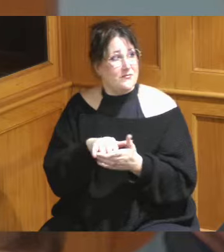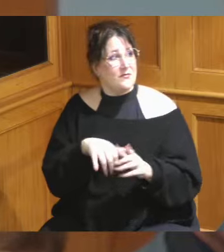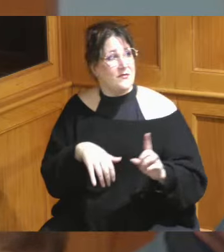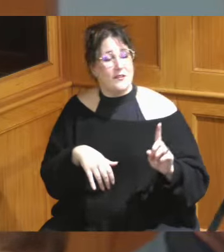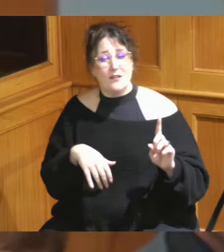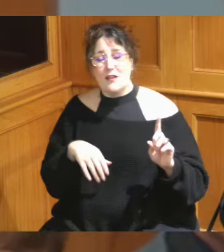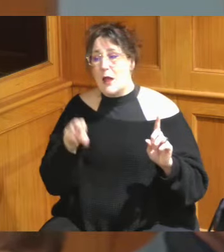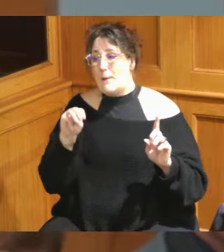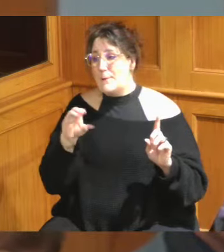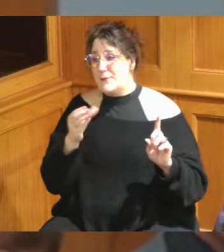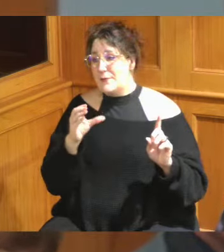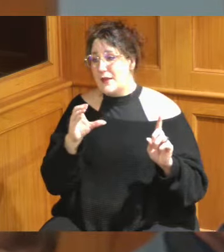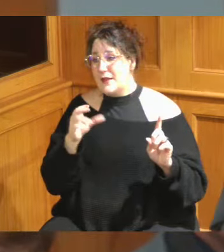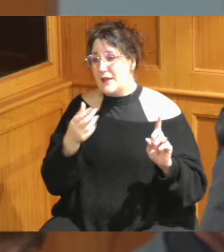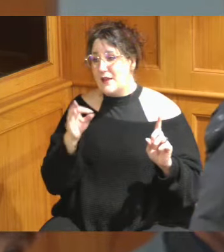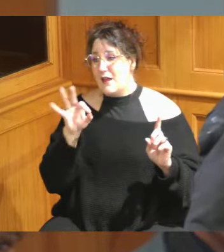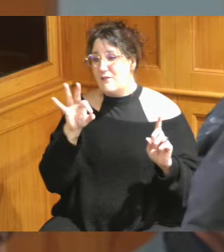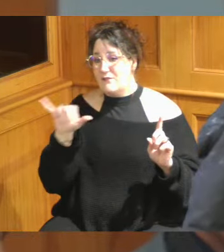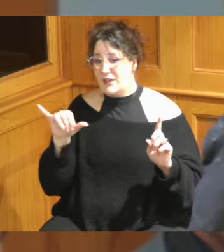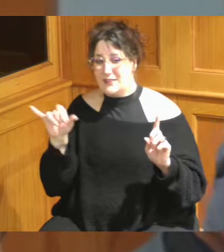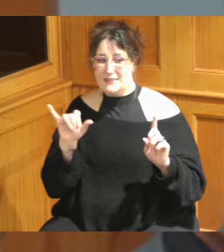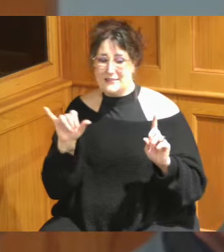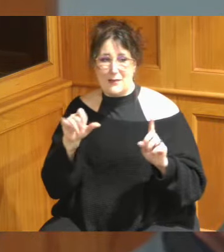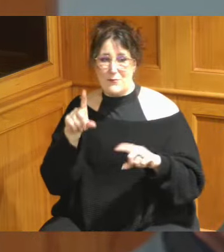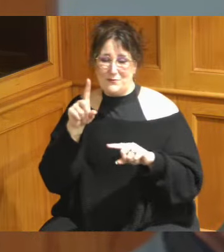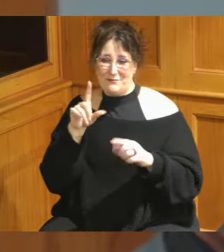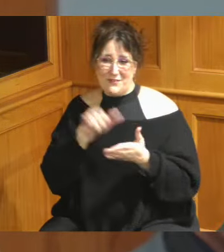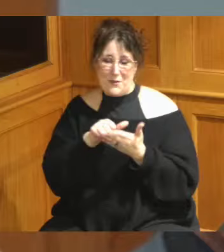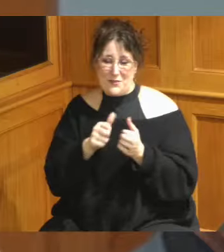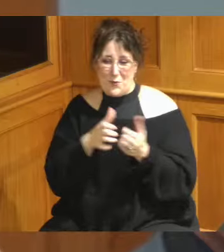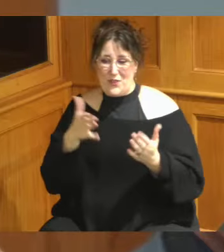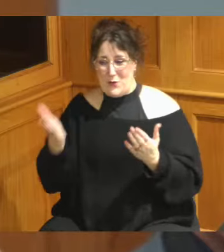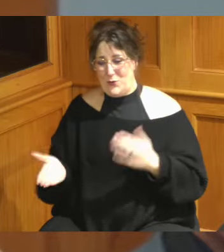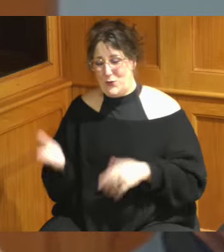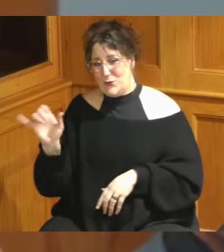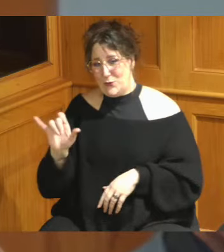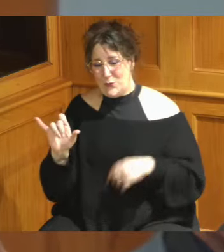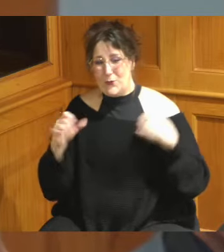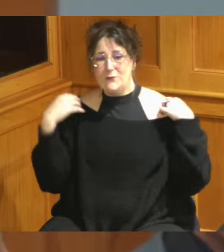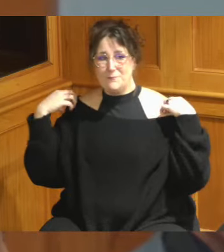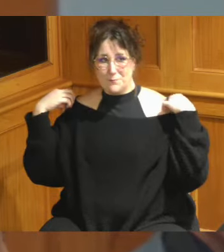it wouldn't have happened without you either. but but Major M was was on the ground. so just really